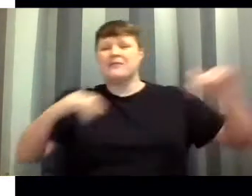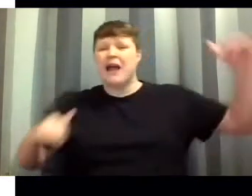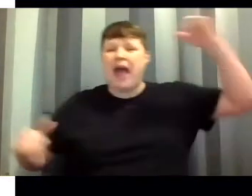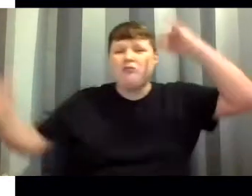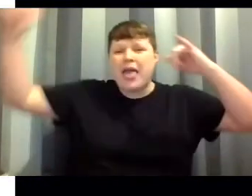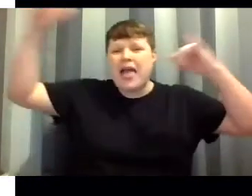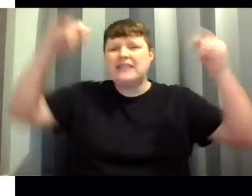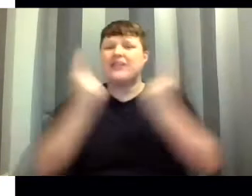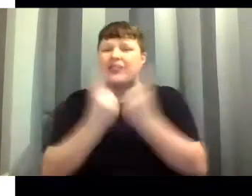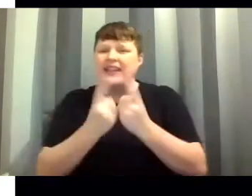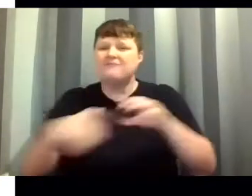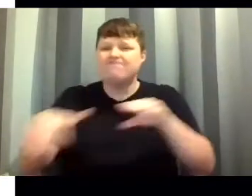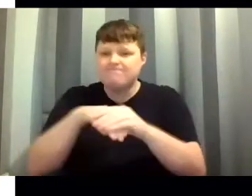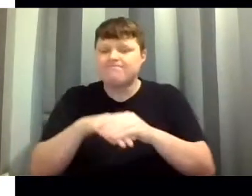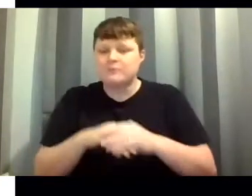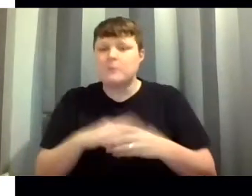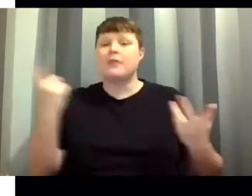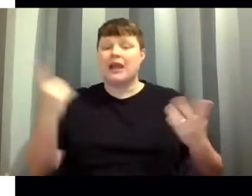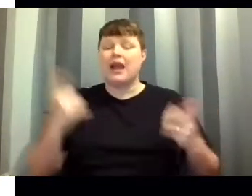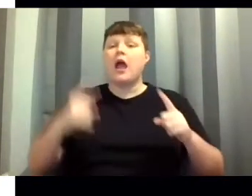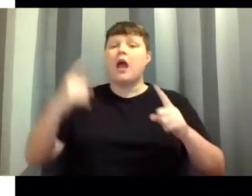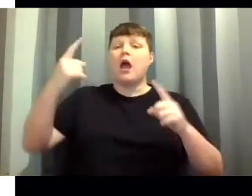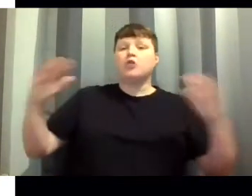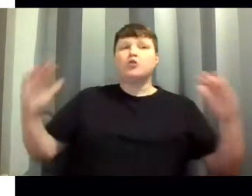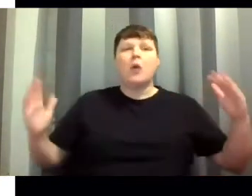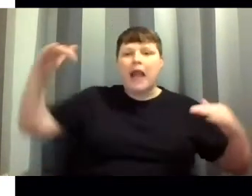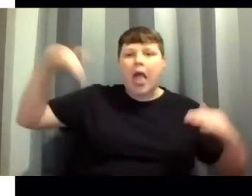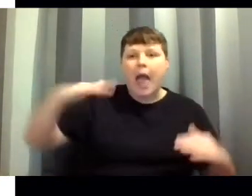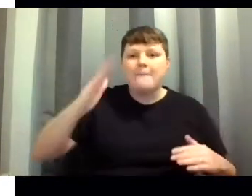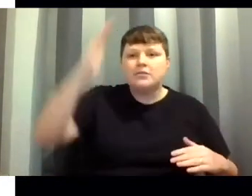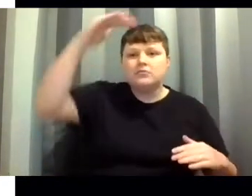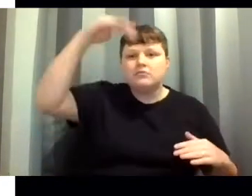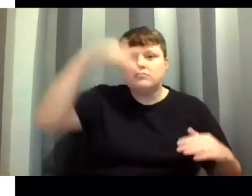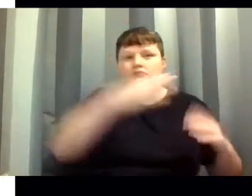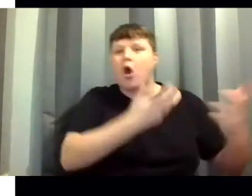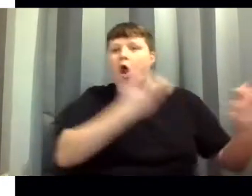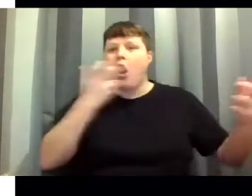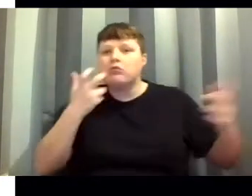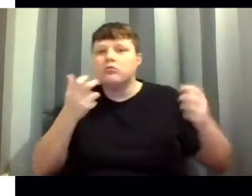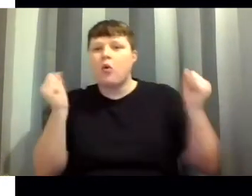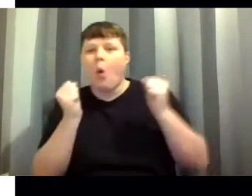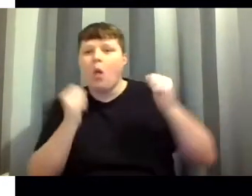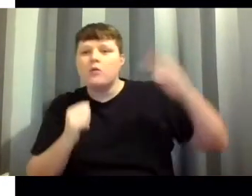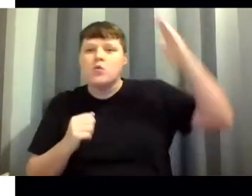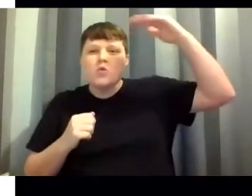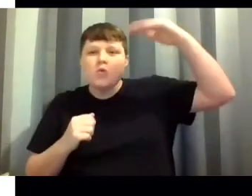We have climate prediction so models get used by climate scientists and they write